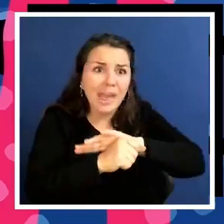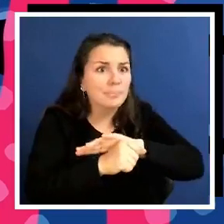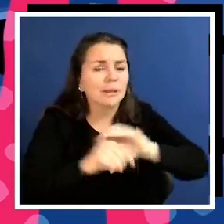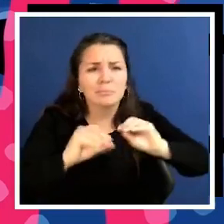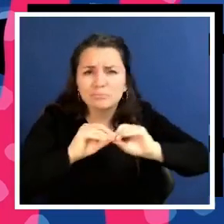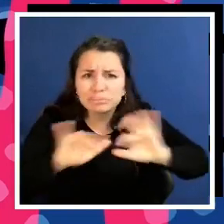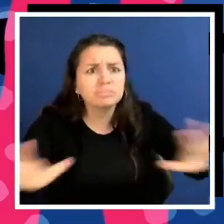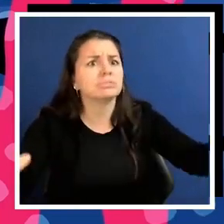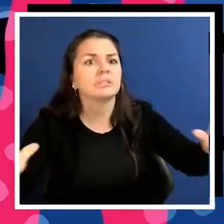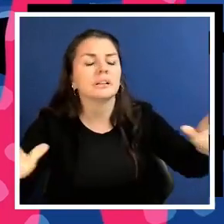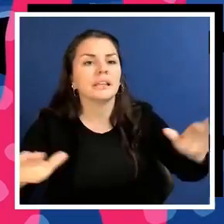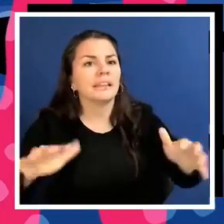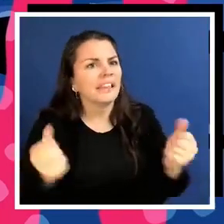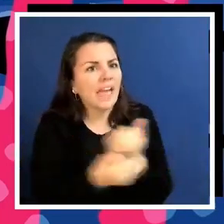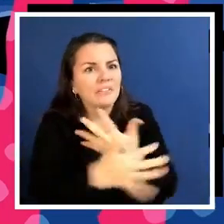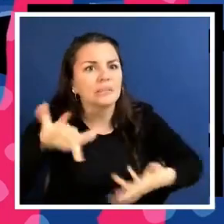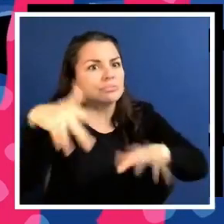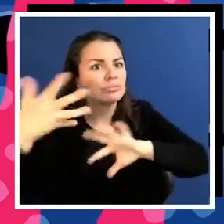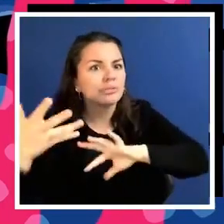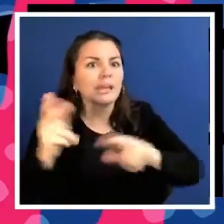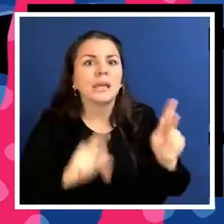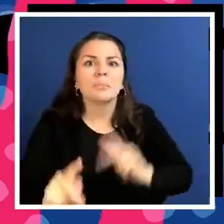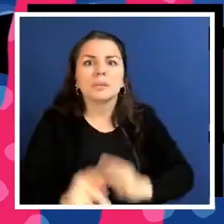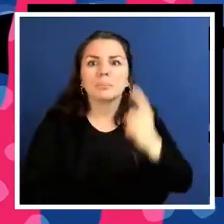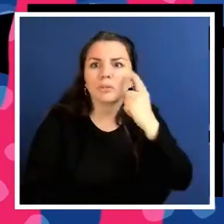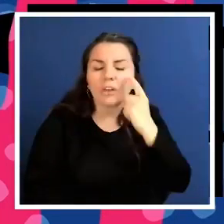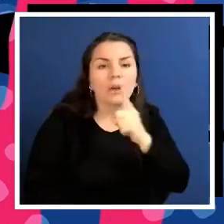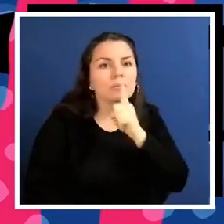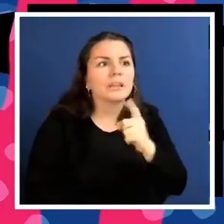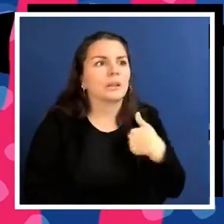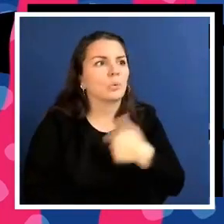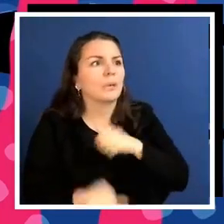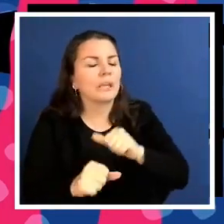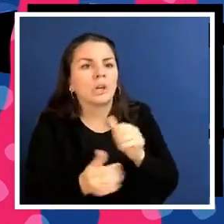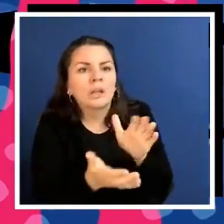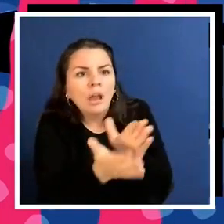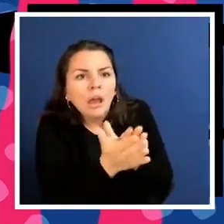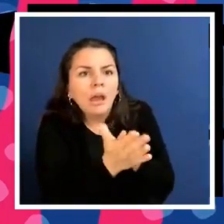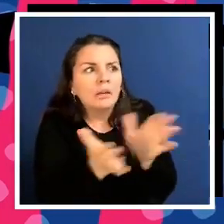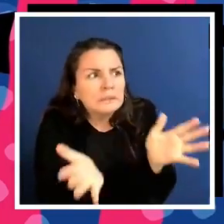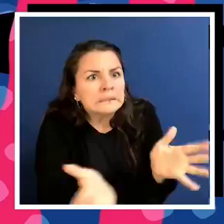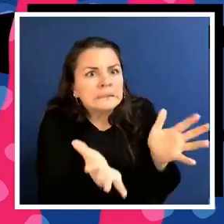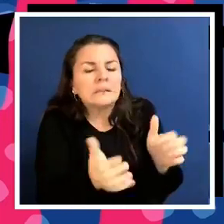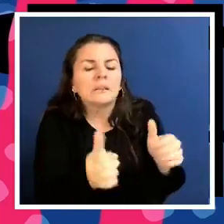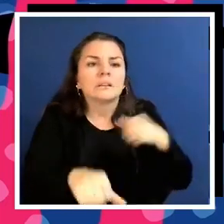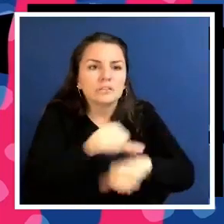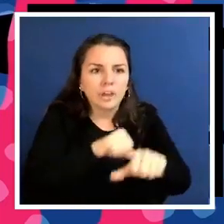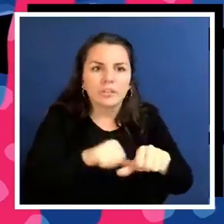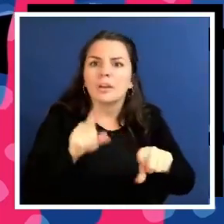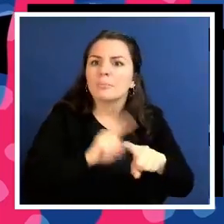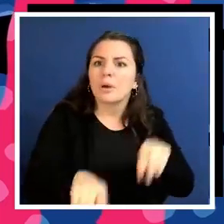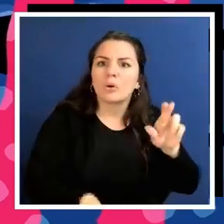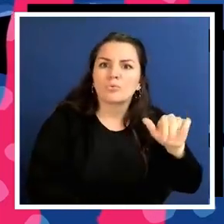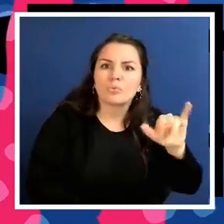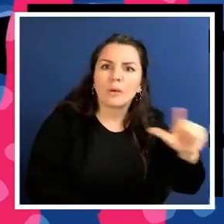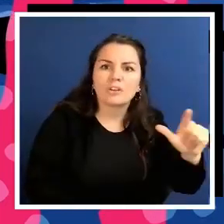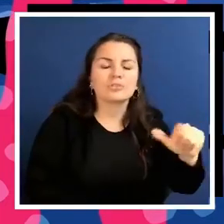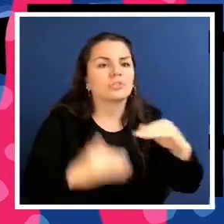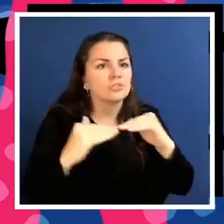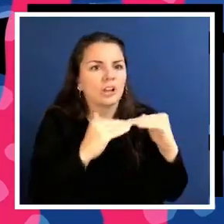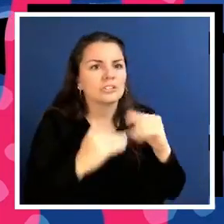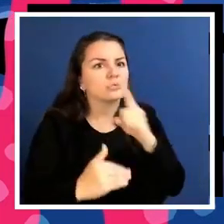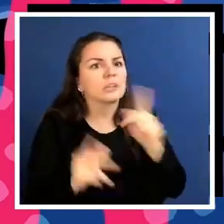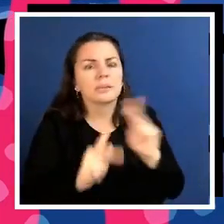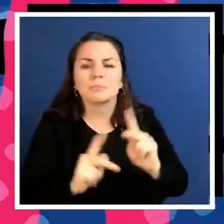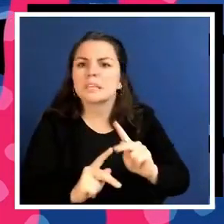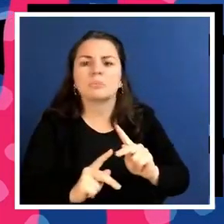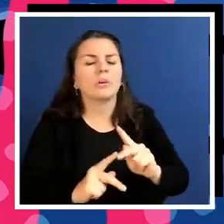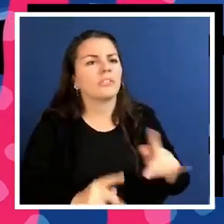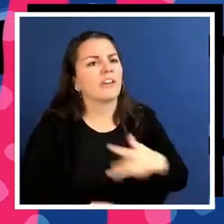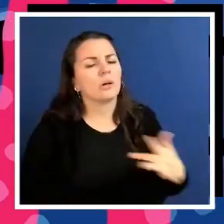ALL OF THE WAYS IN WHICH THE